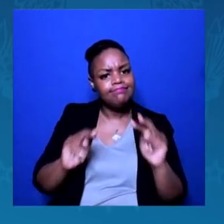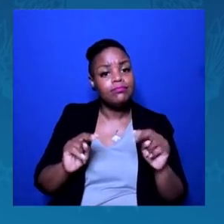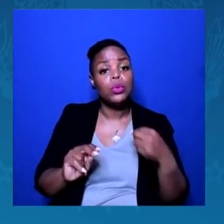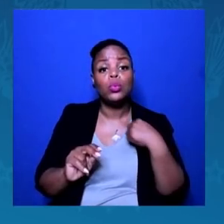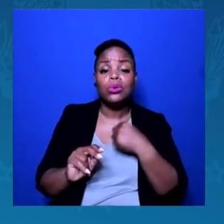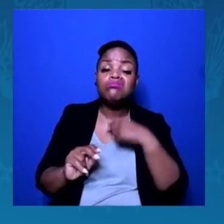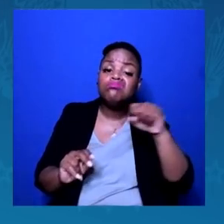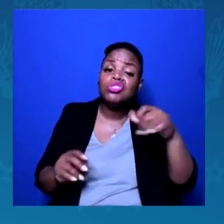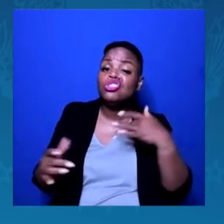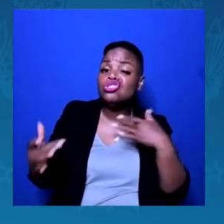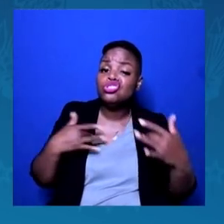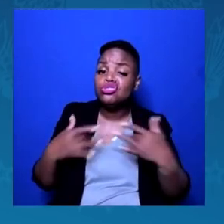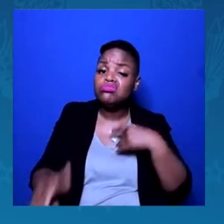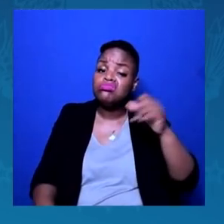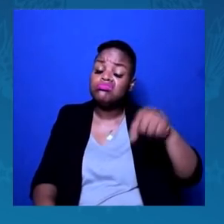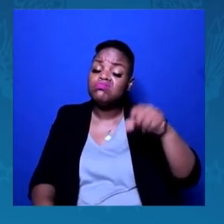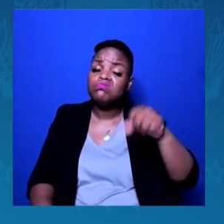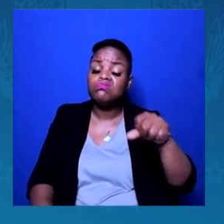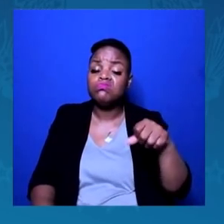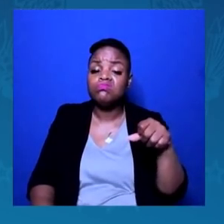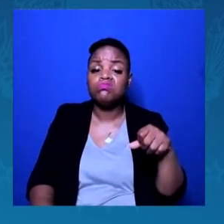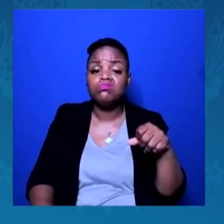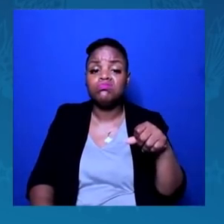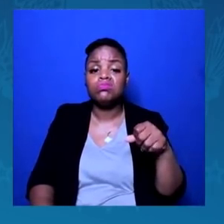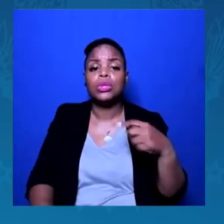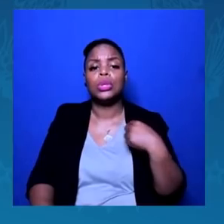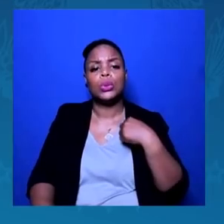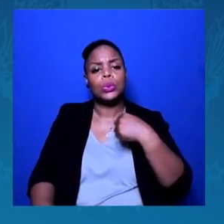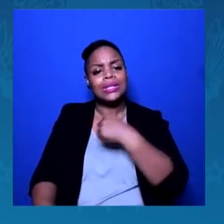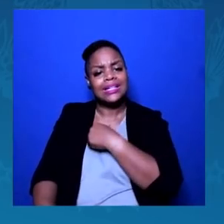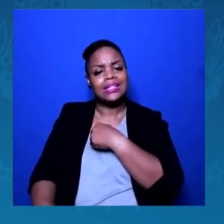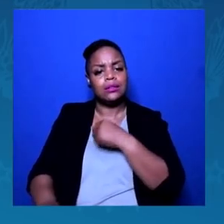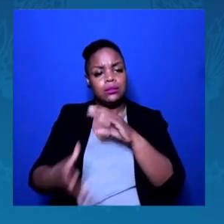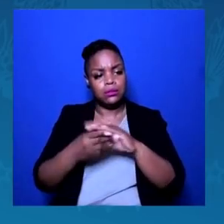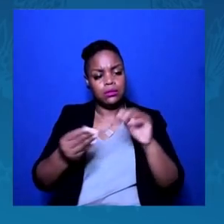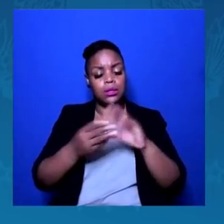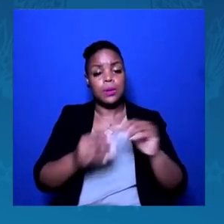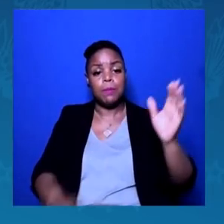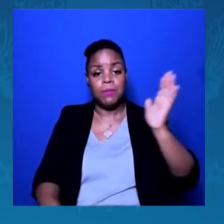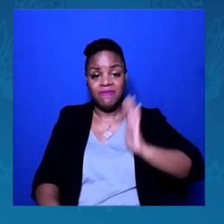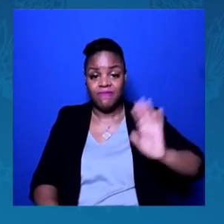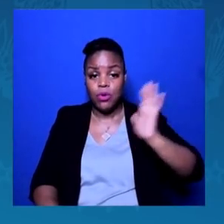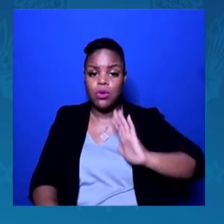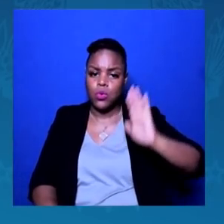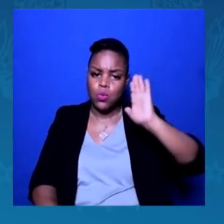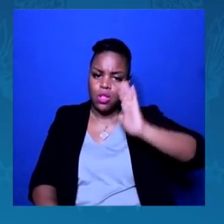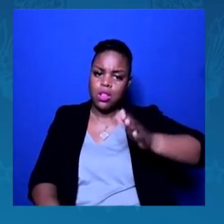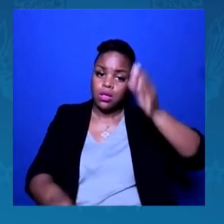We have said before, and I will say again, that we are going to do what we are able to do